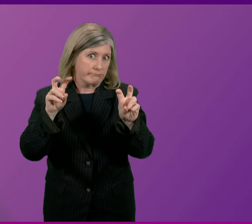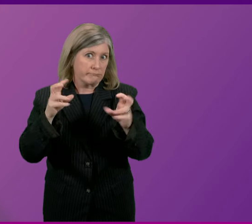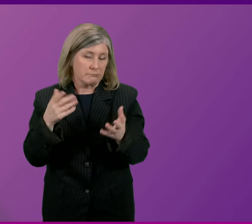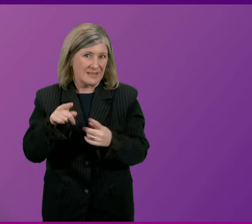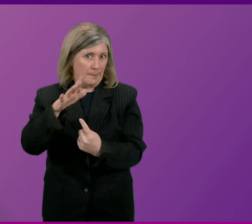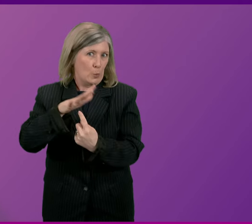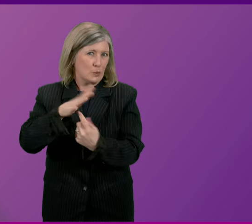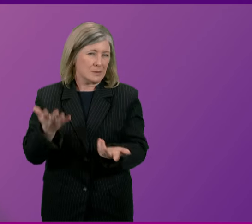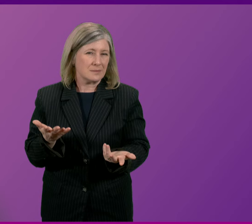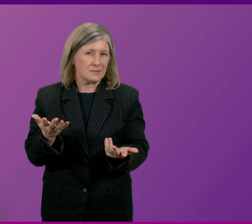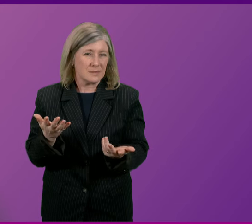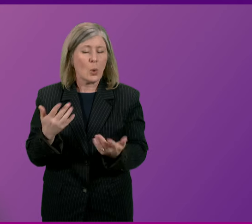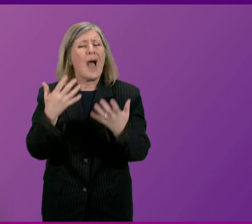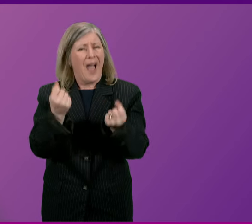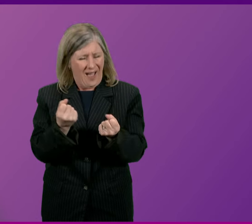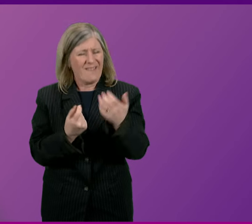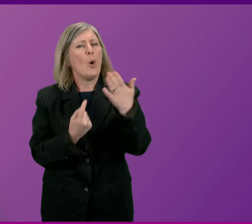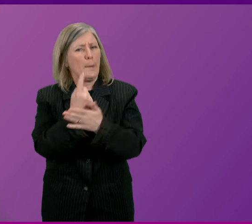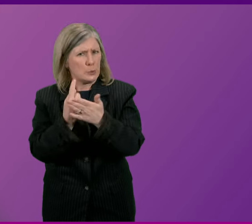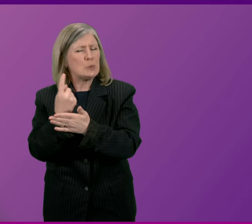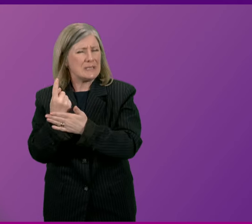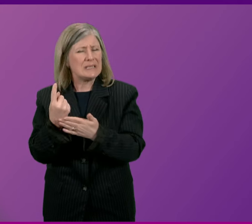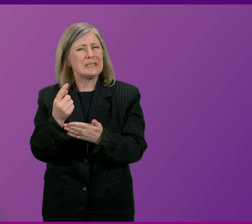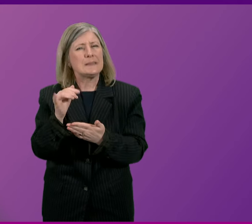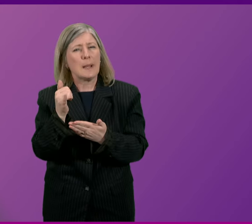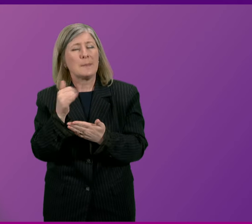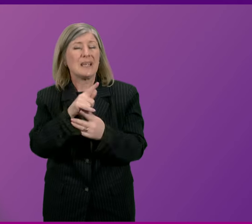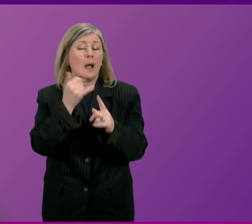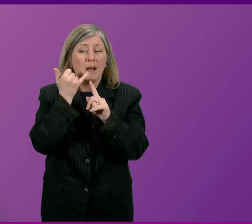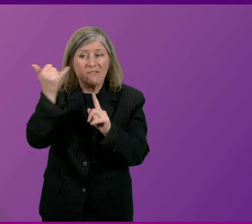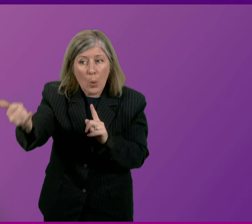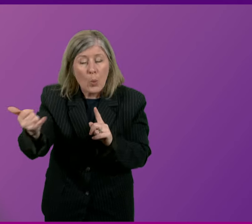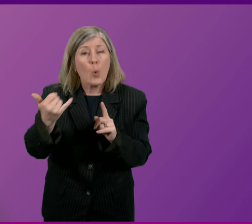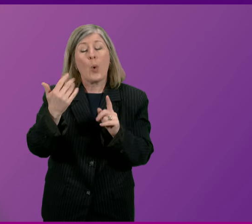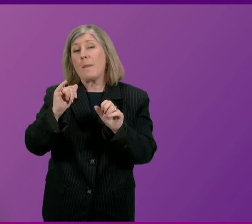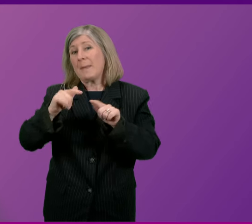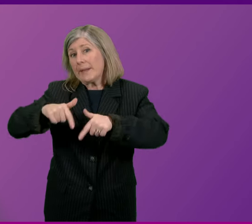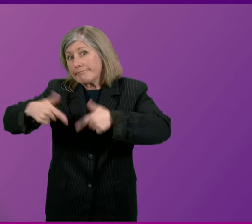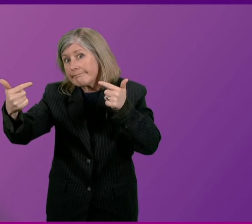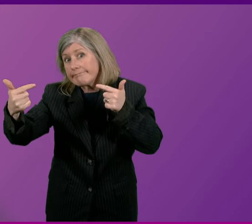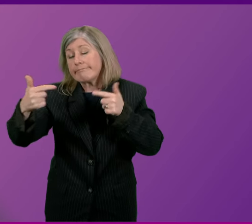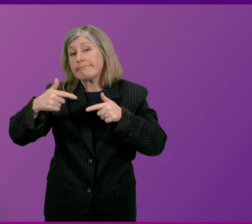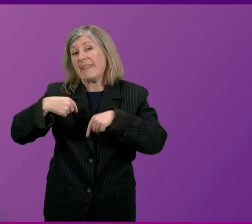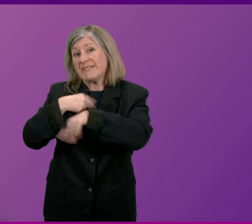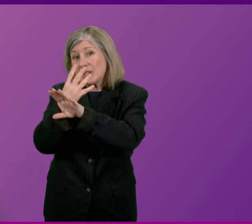There are opportunities for a telephone call or a video call to be made to individuals as